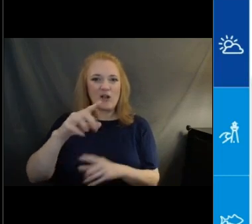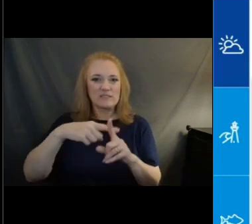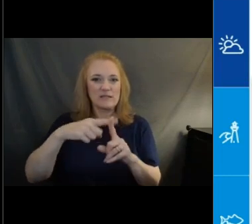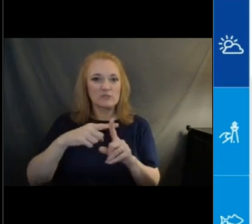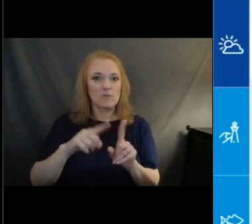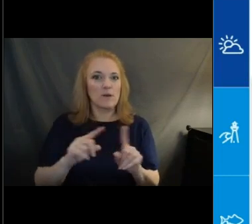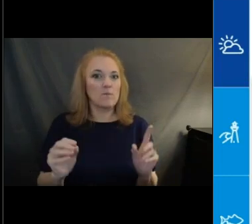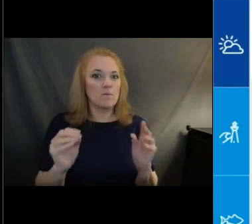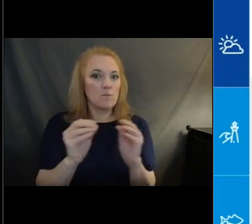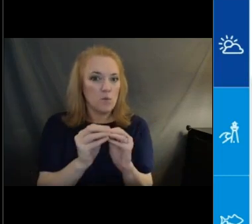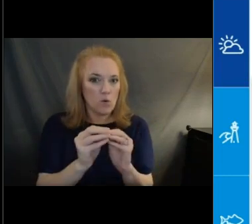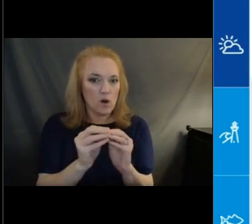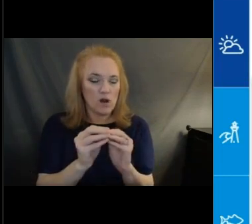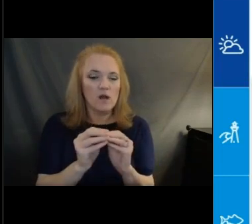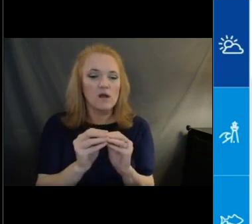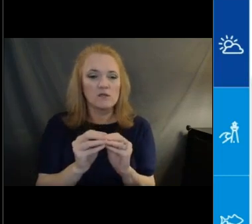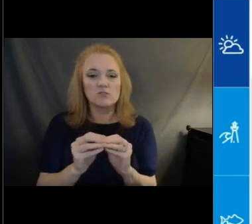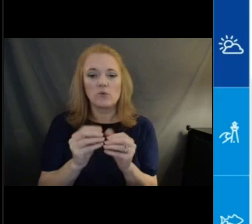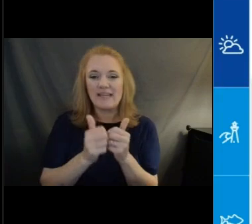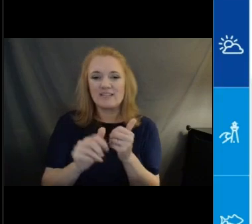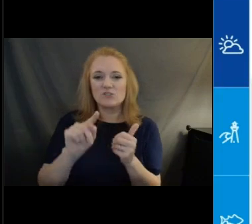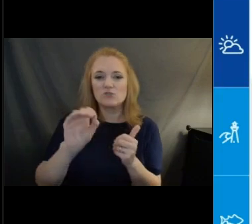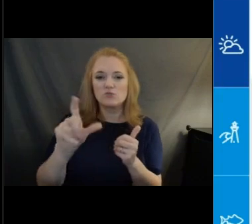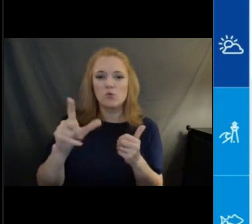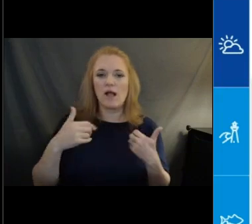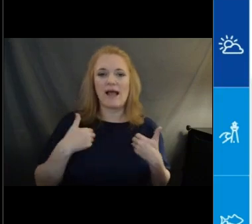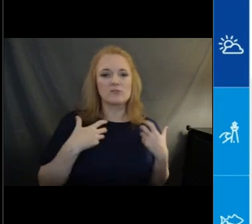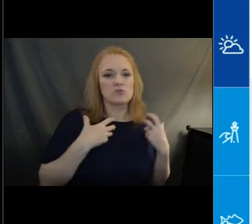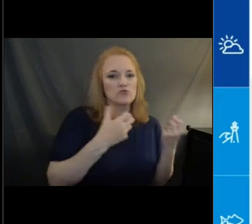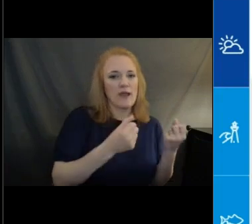and because of that, each of these tools have strengths and limitations and are designed